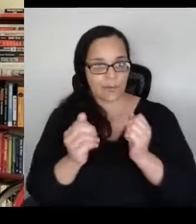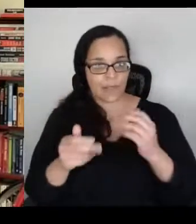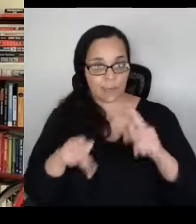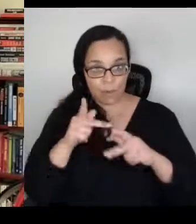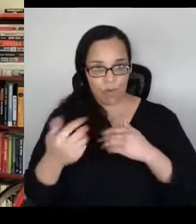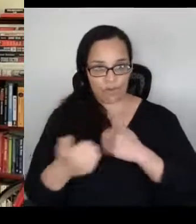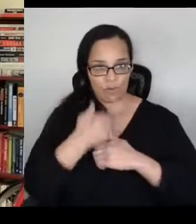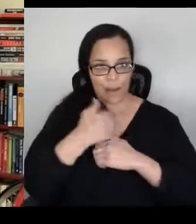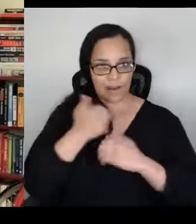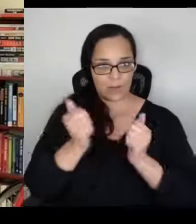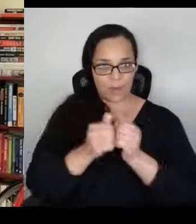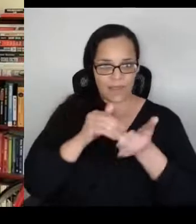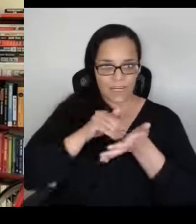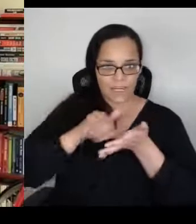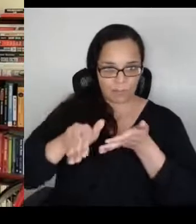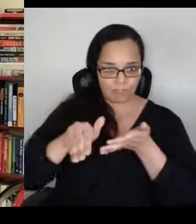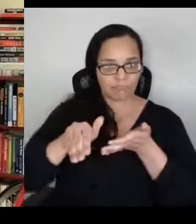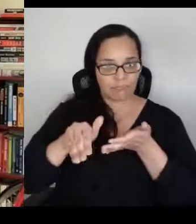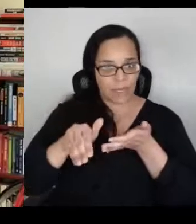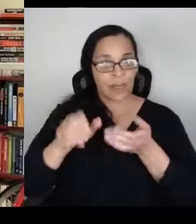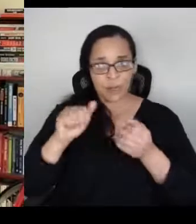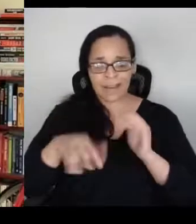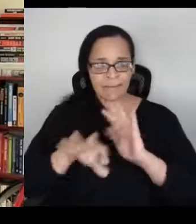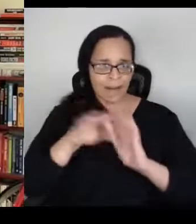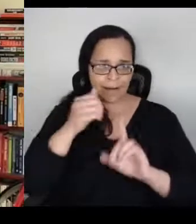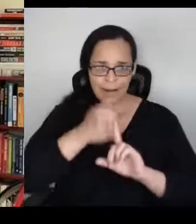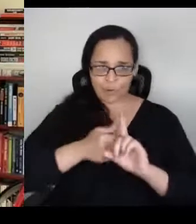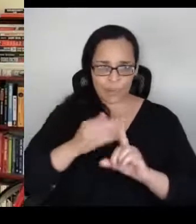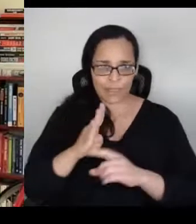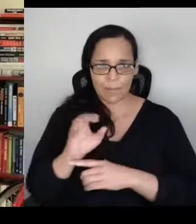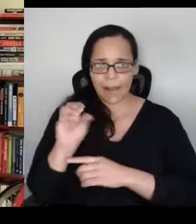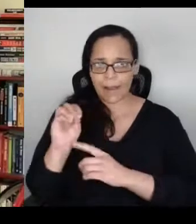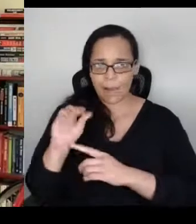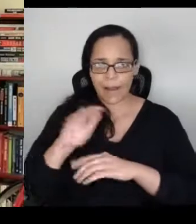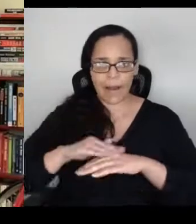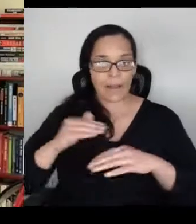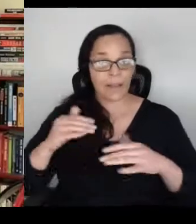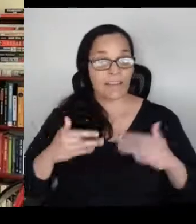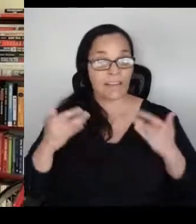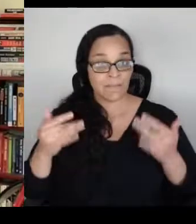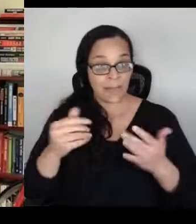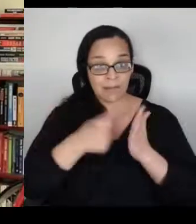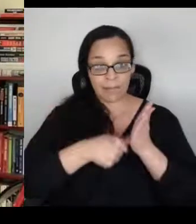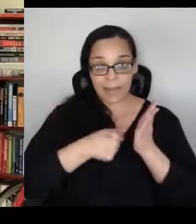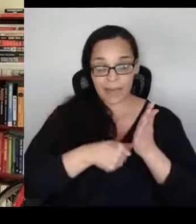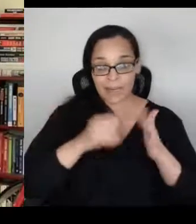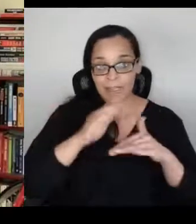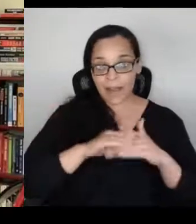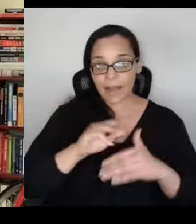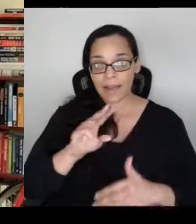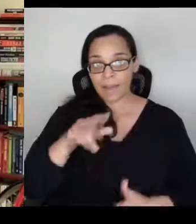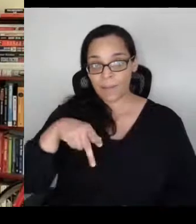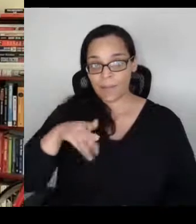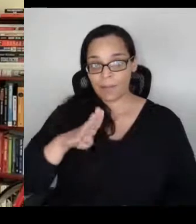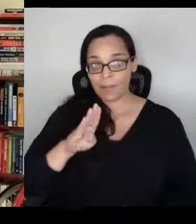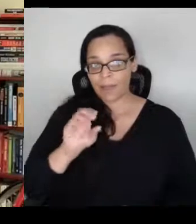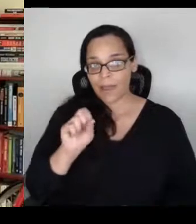You can find everyone's bios on the event page for tonight at pbs.org/exploringhate,